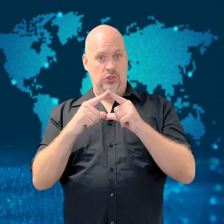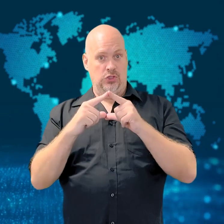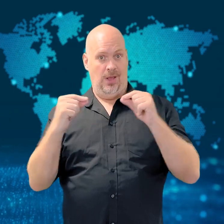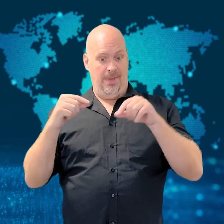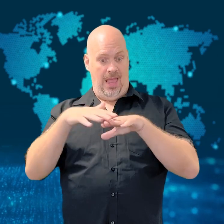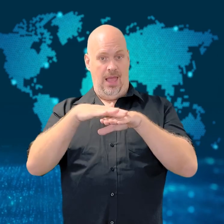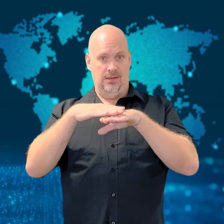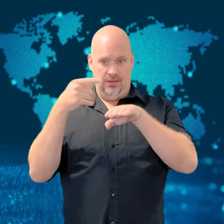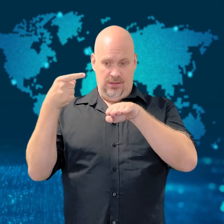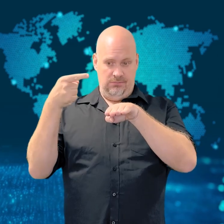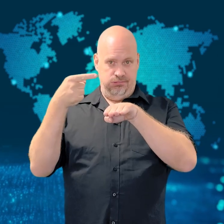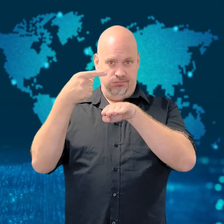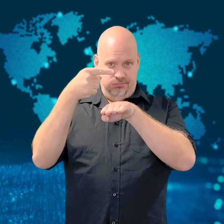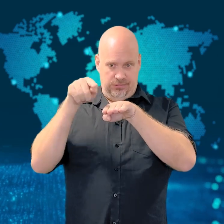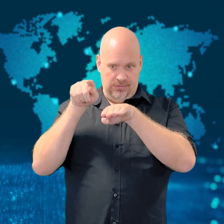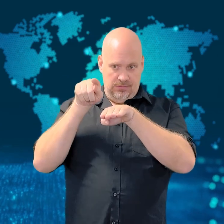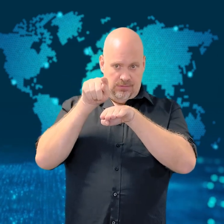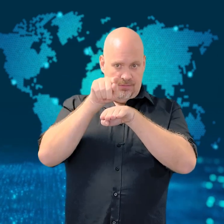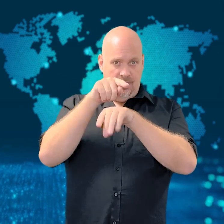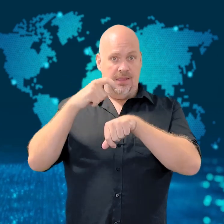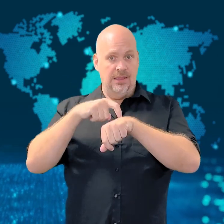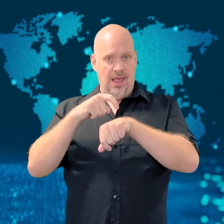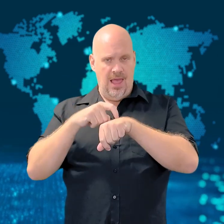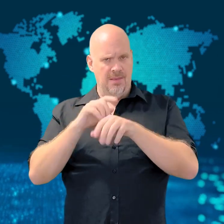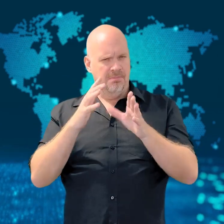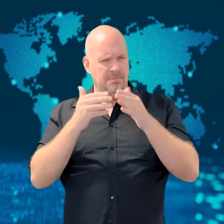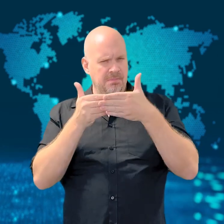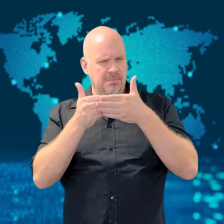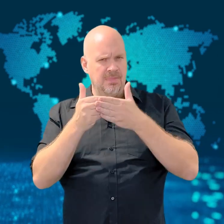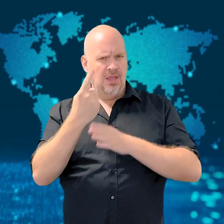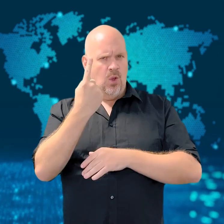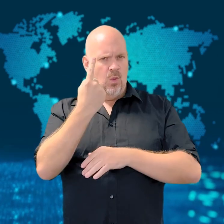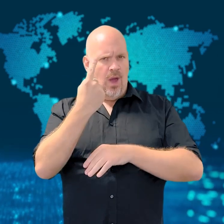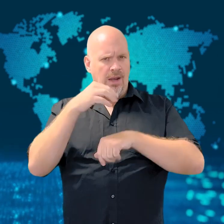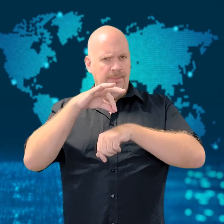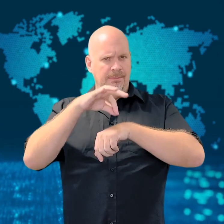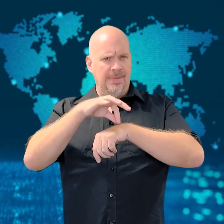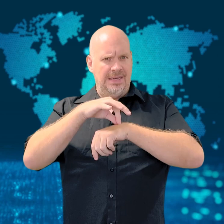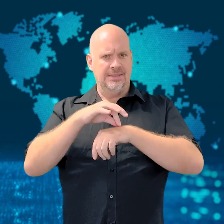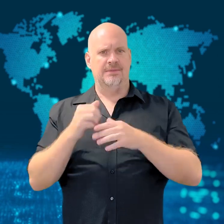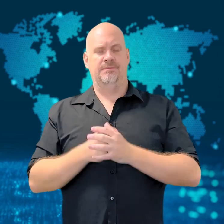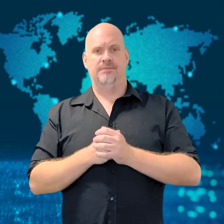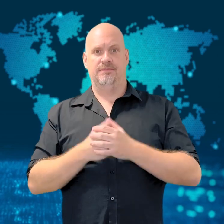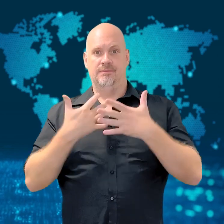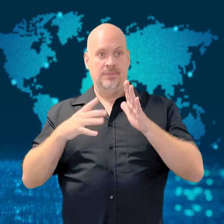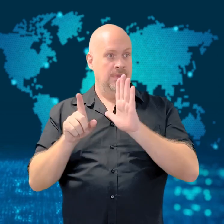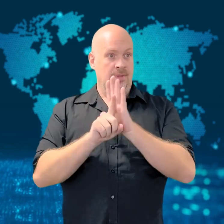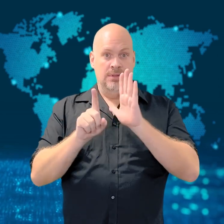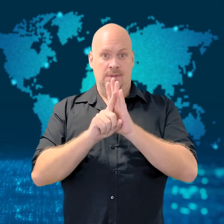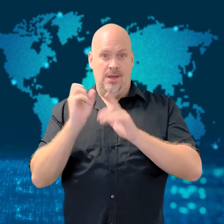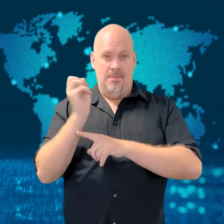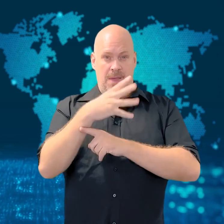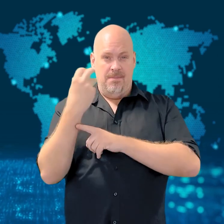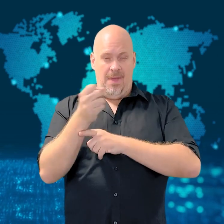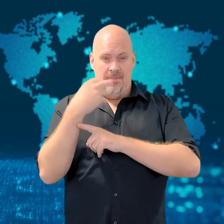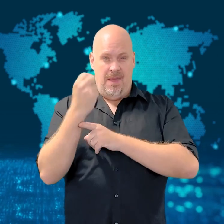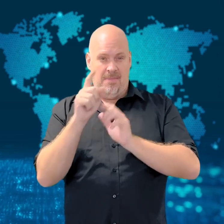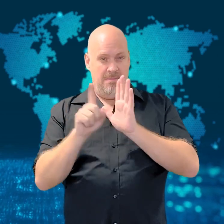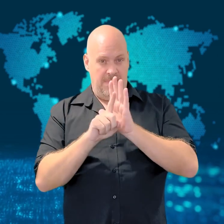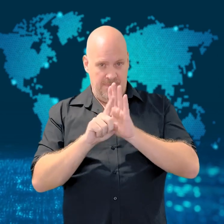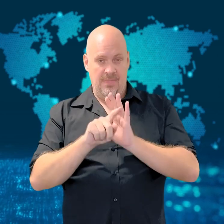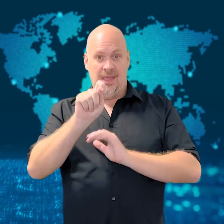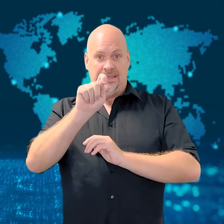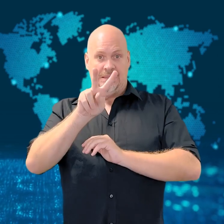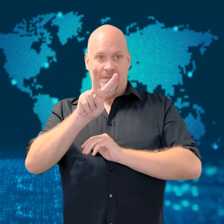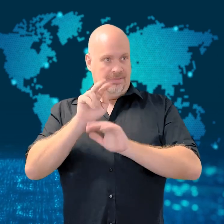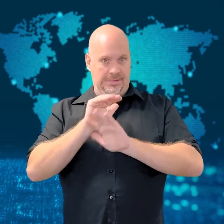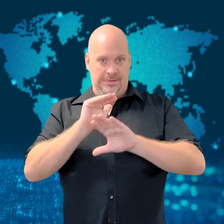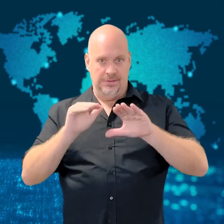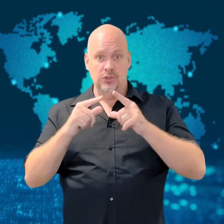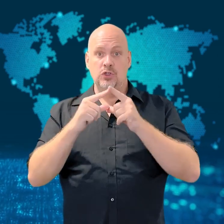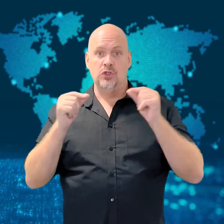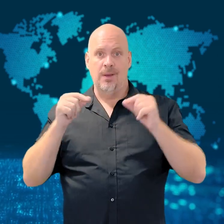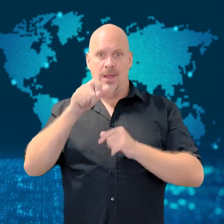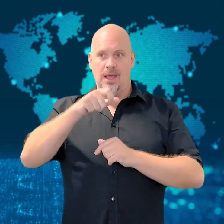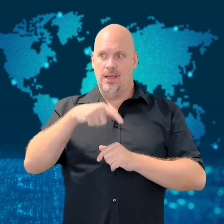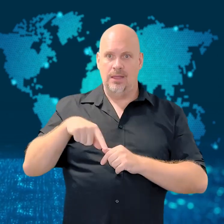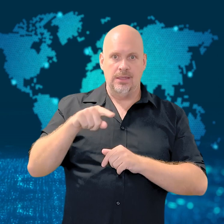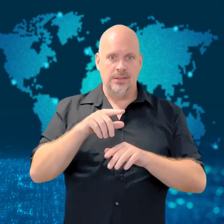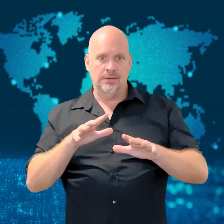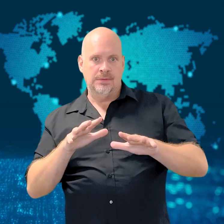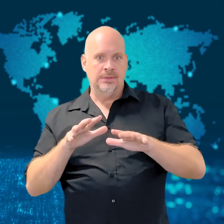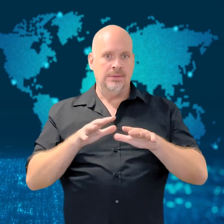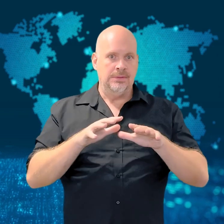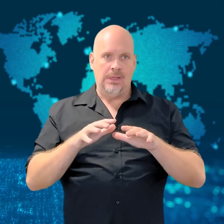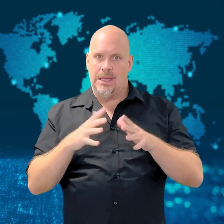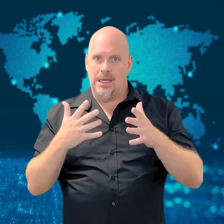Warning sirens and television alerts made Japanese citizens aware of the possible danger.